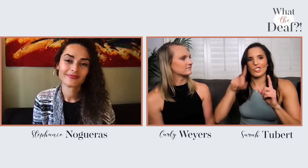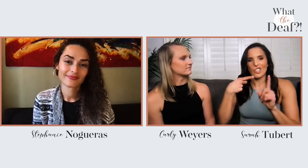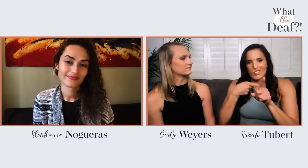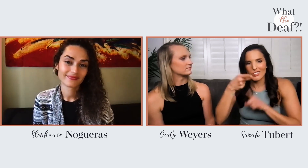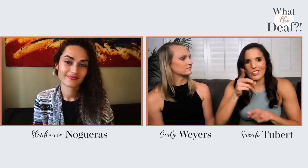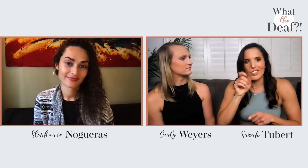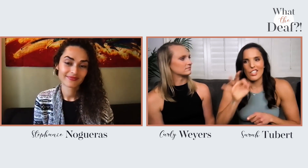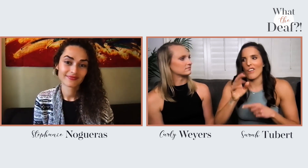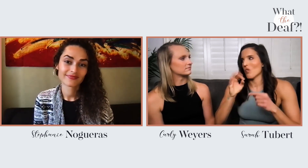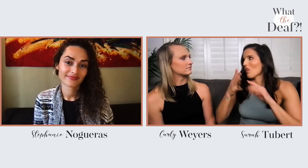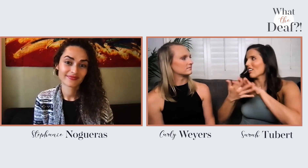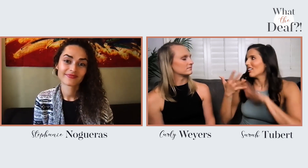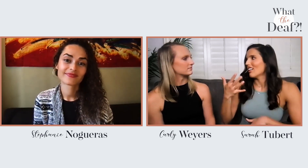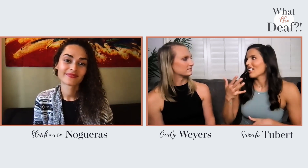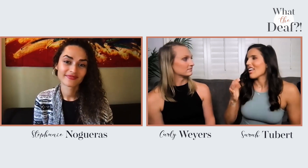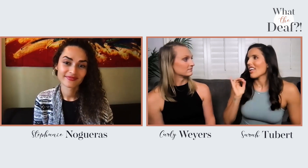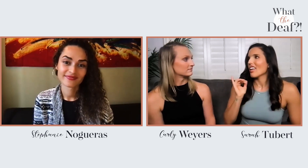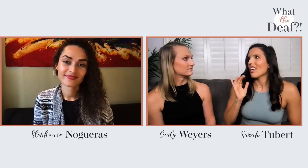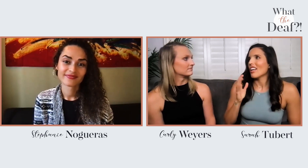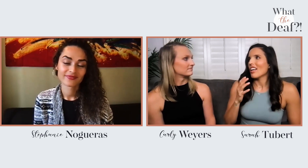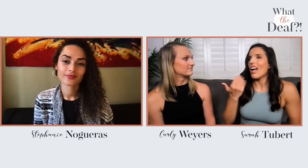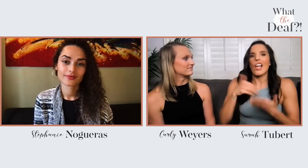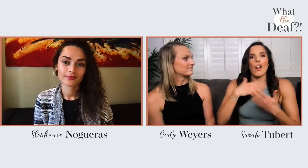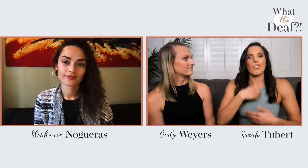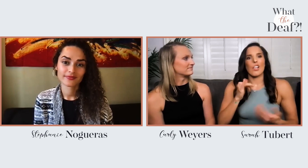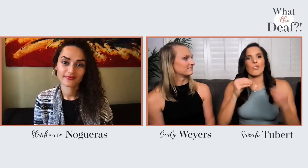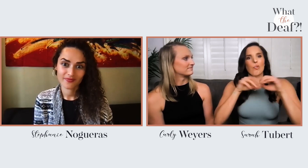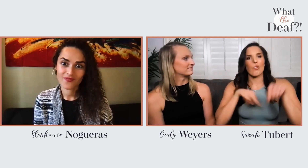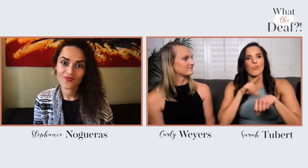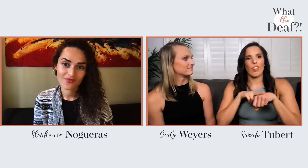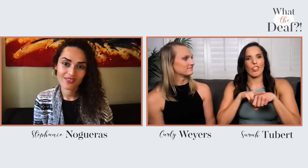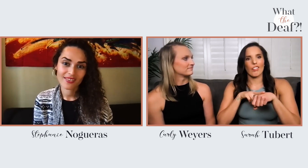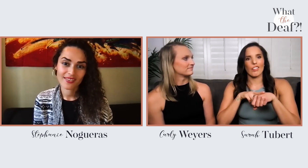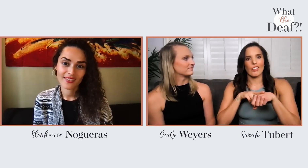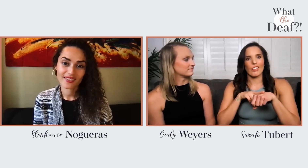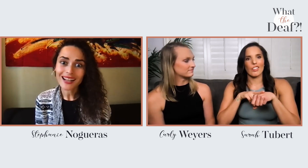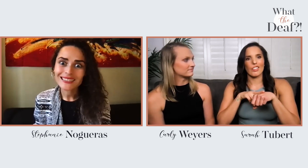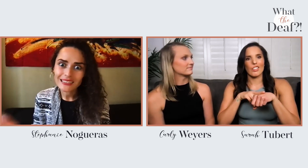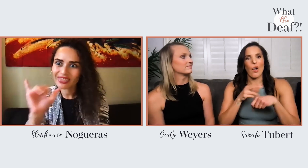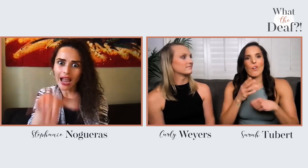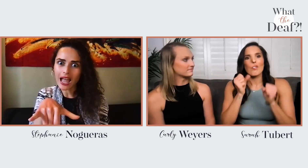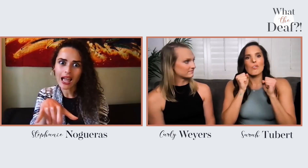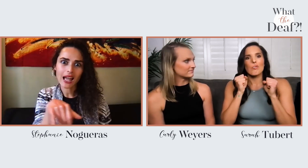It's not just about being deaf. Again, I wish that was more normal, that feeling. Mhm, exactly.